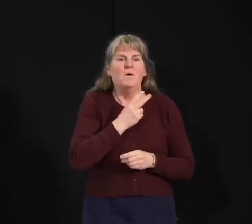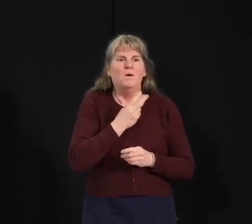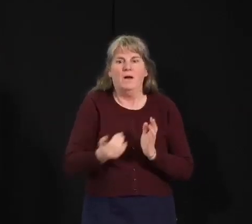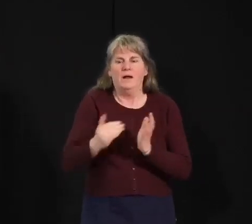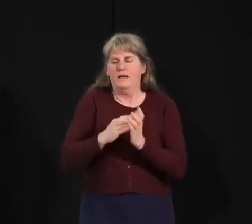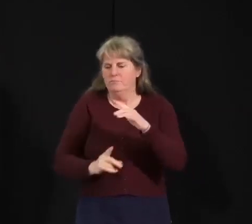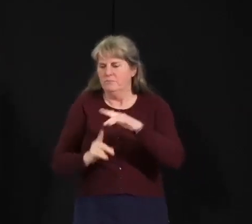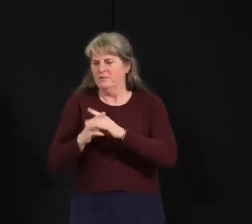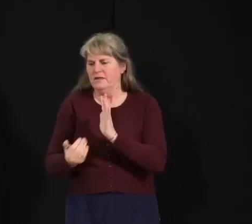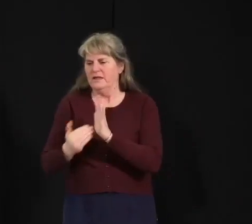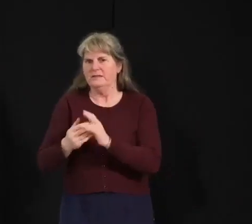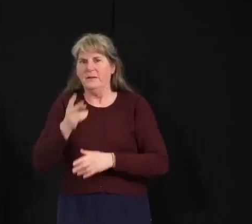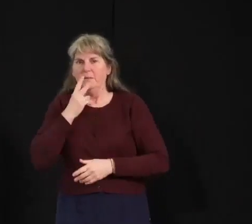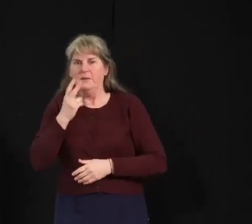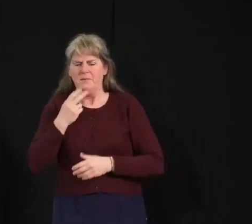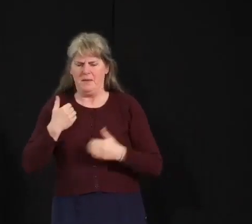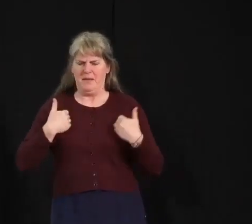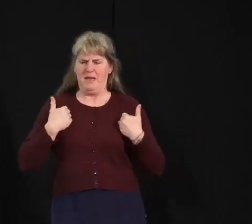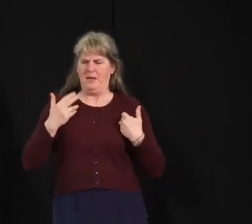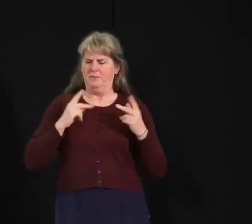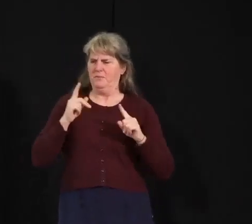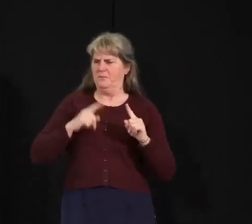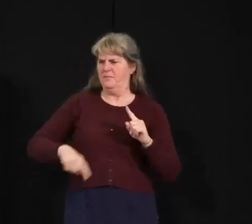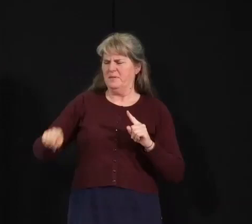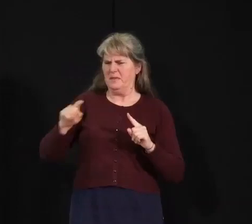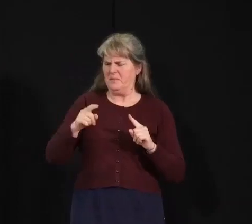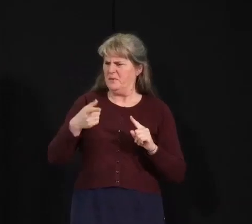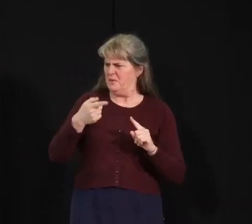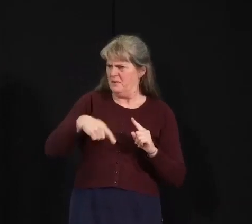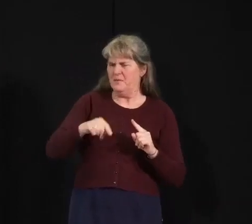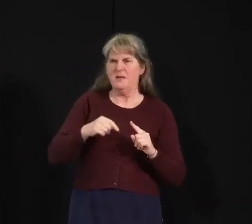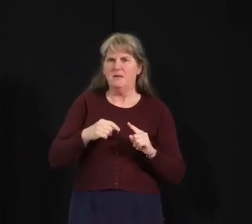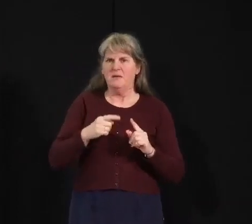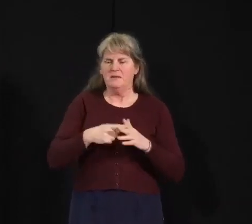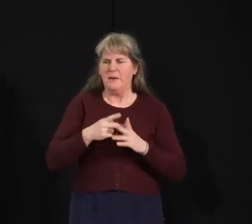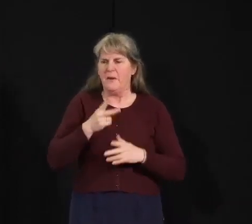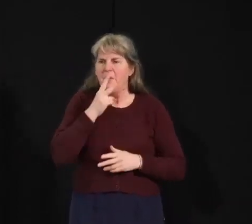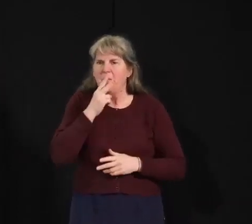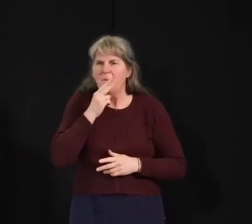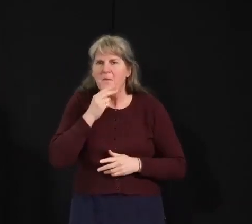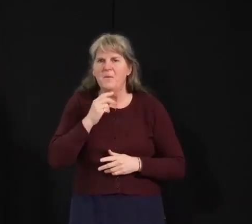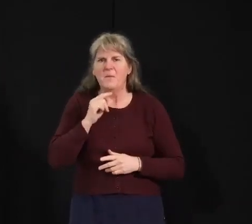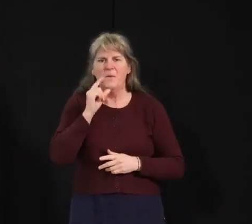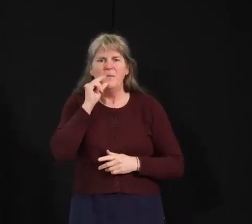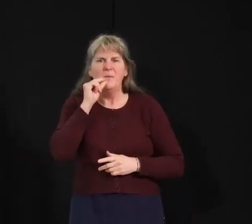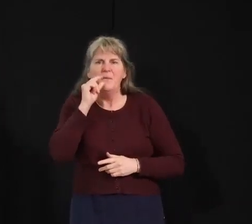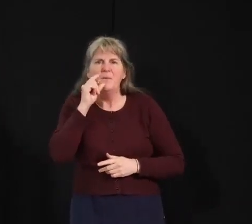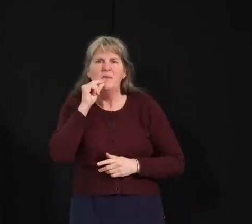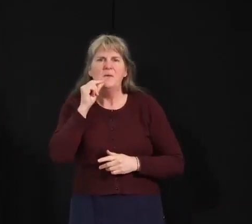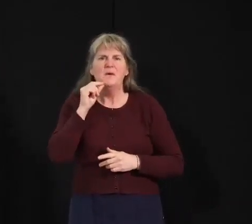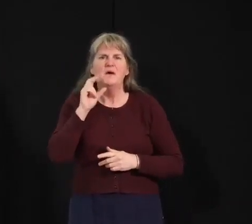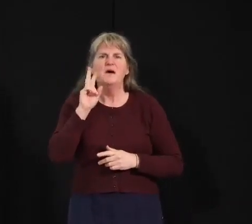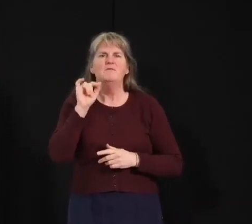these, we may be tempted to turn to more harmful habits in order to cope. Drinking more alcohol then we